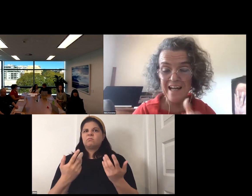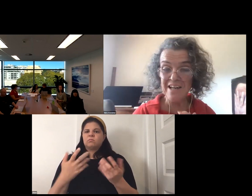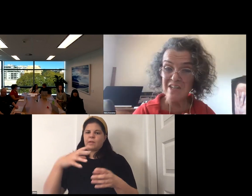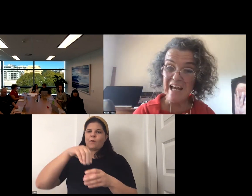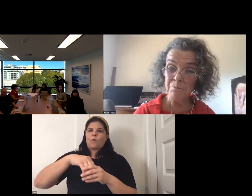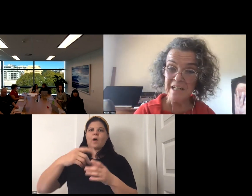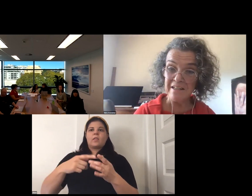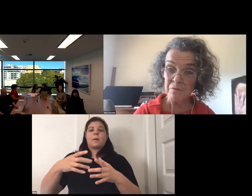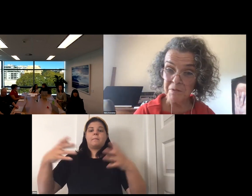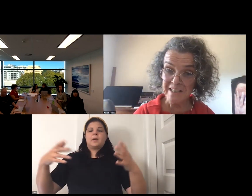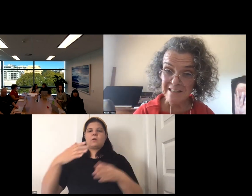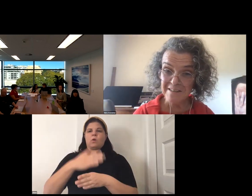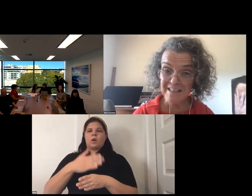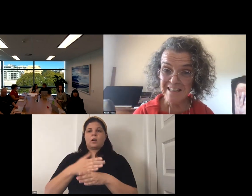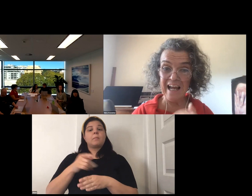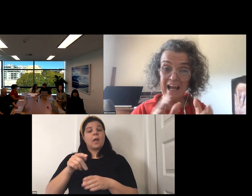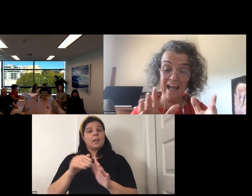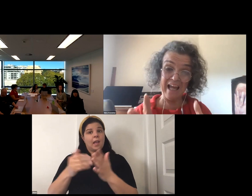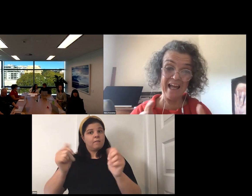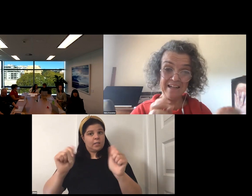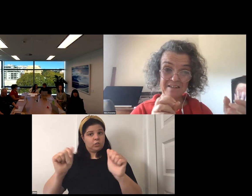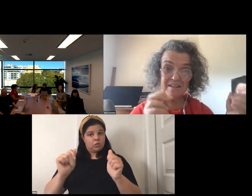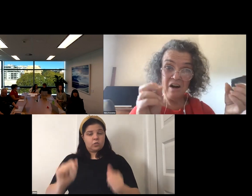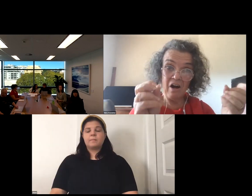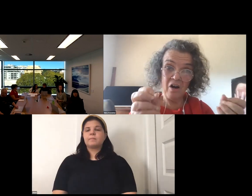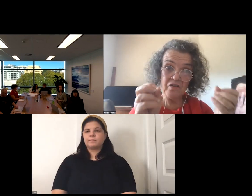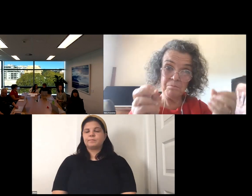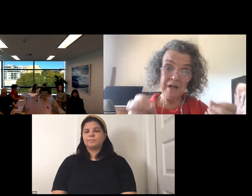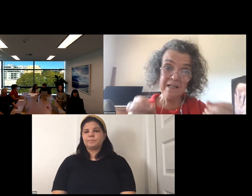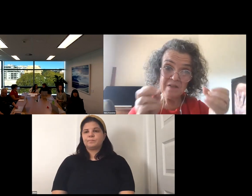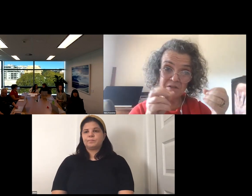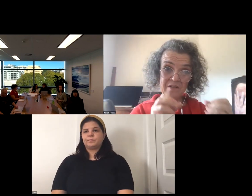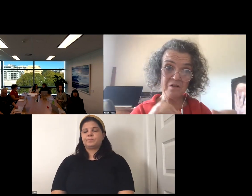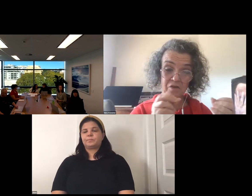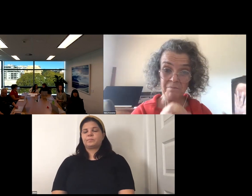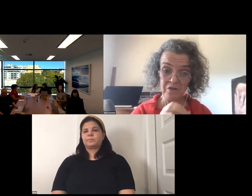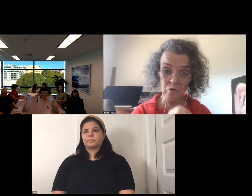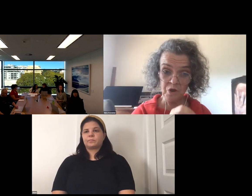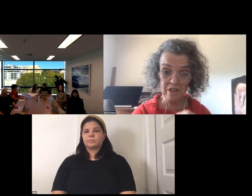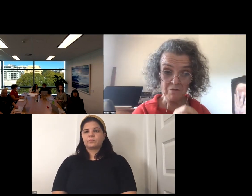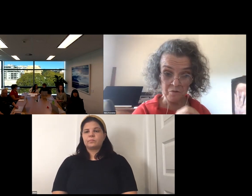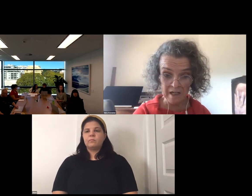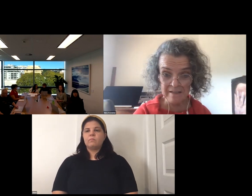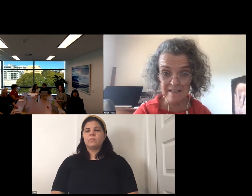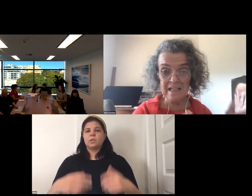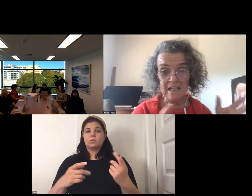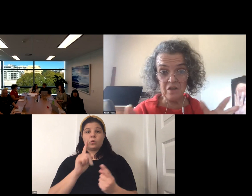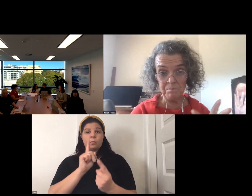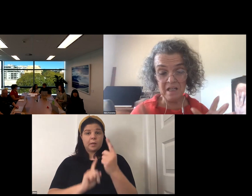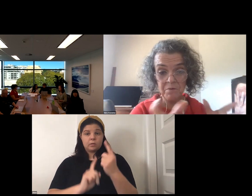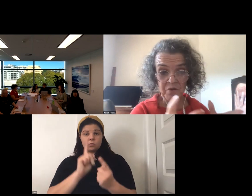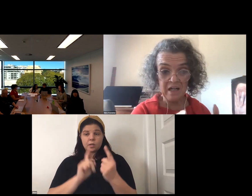that has now been completed and on the basis of the mentorship grant the people that I